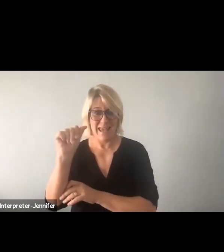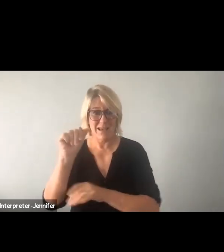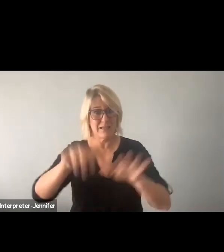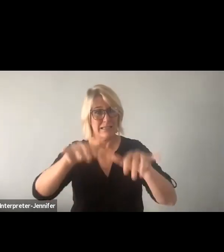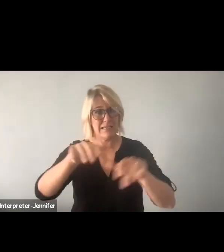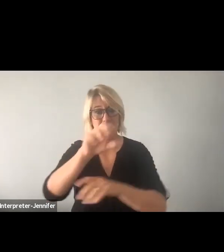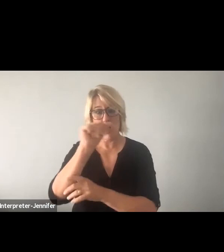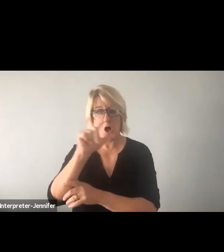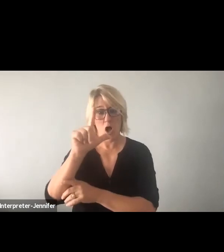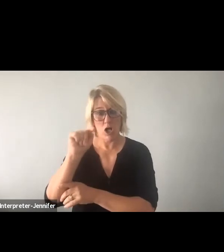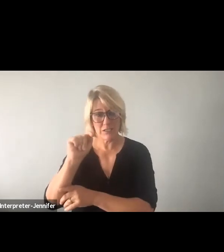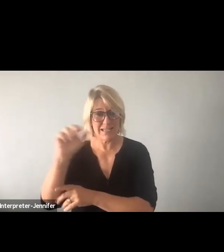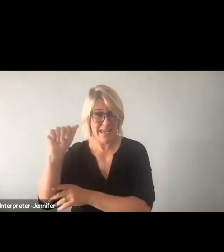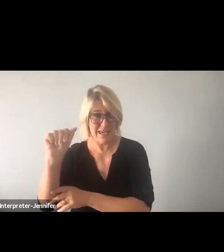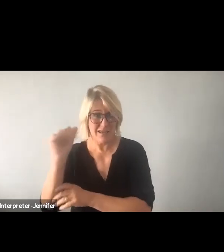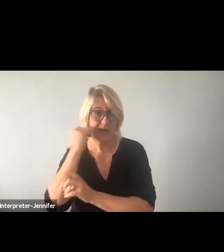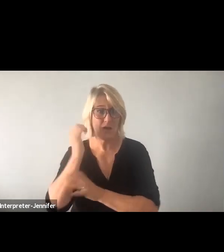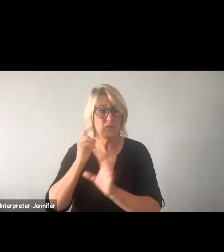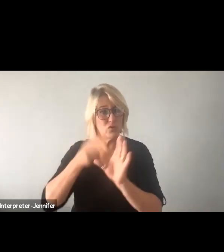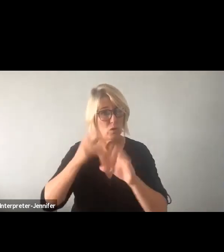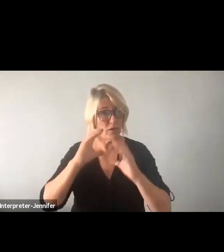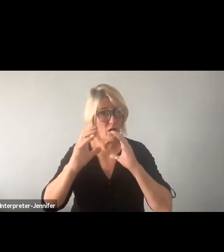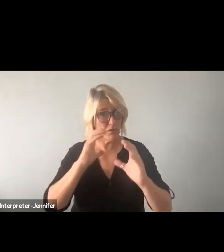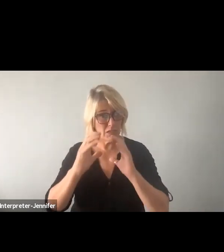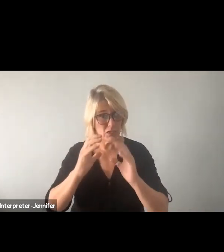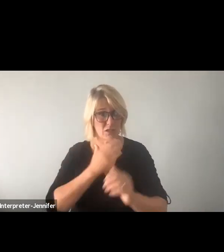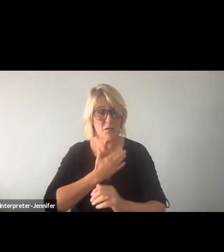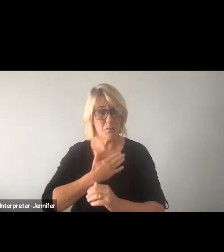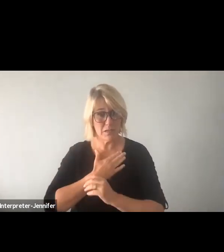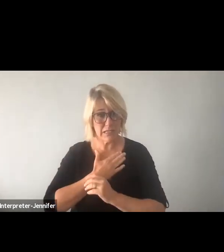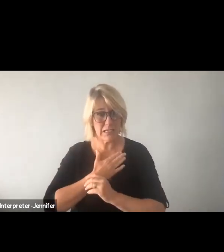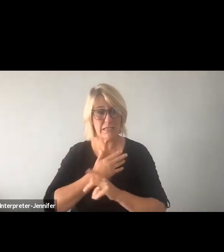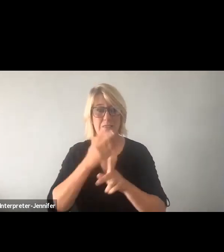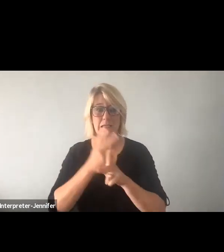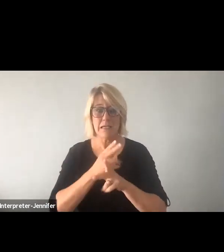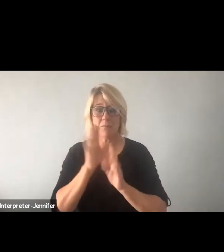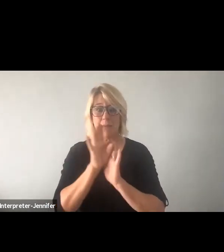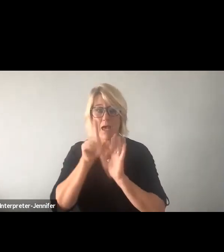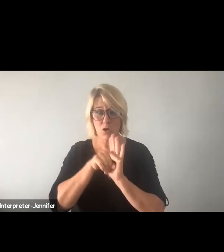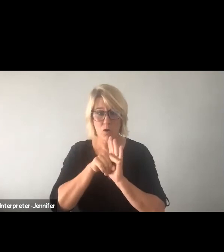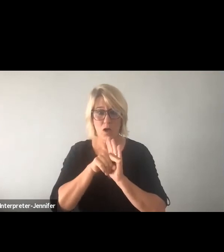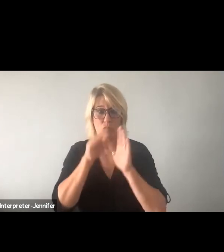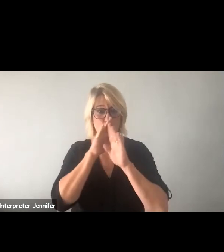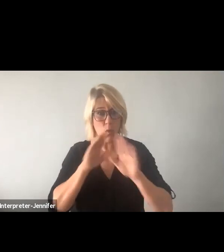you know when to unmute. You can select the unmute option or ALT plus A using key strokes. Remember, if you